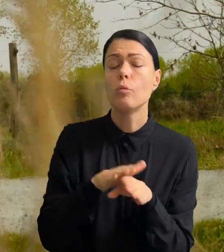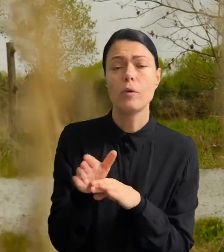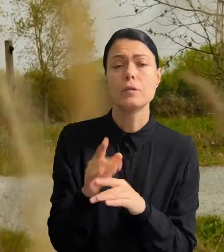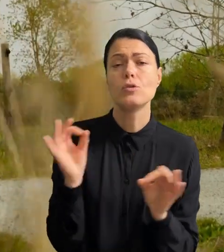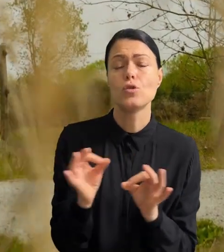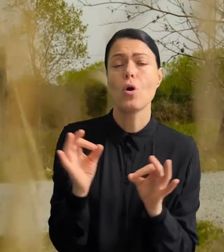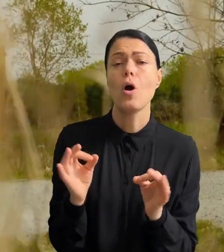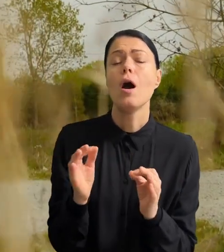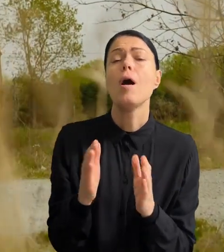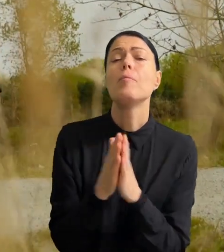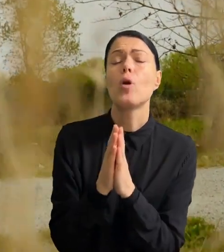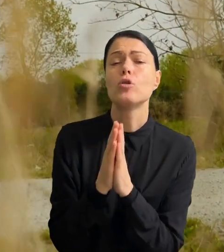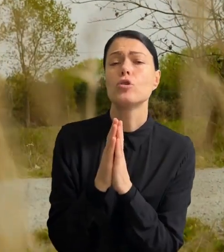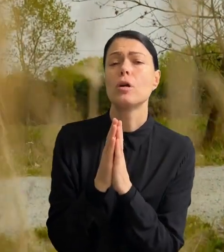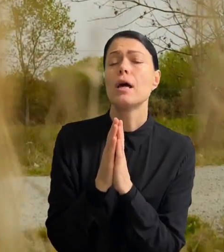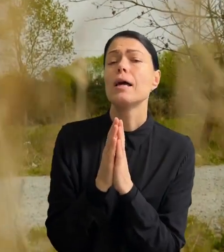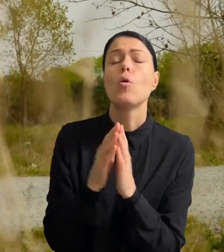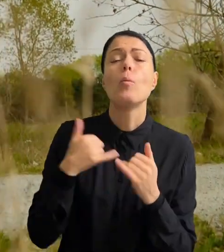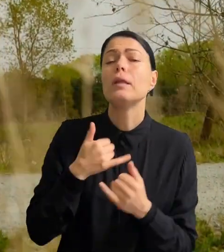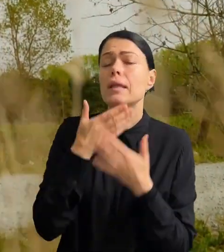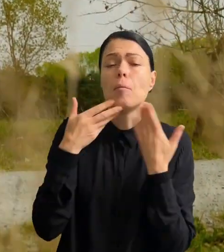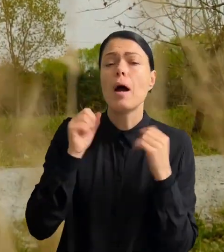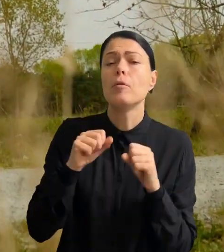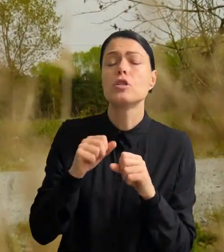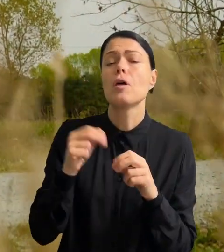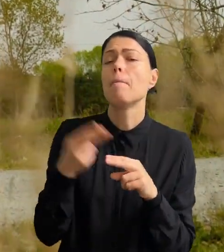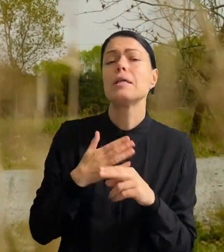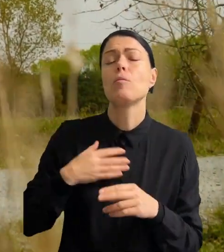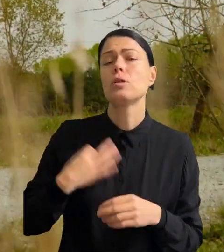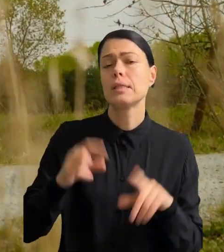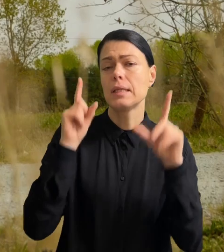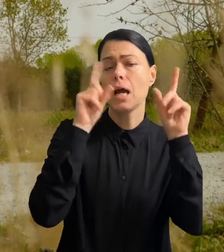That I have no way to escape alone. Alone without my son, he’s only 15.